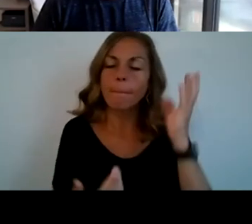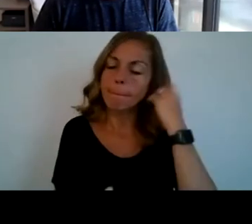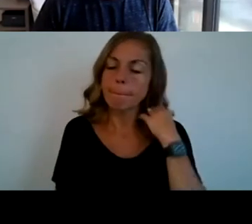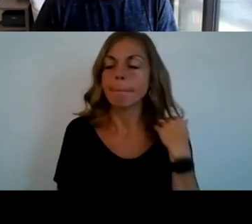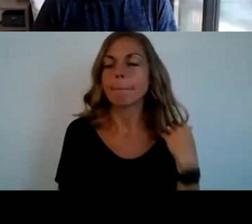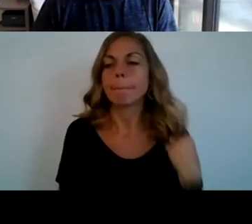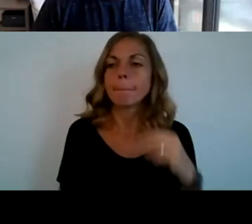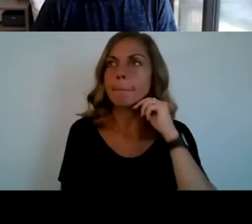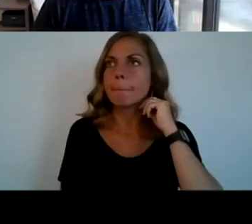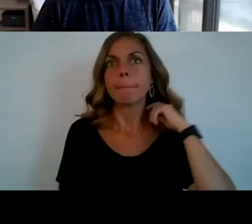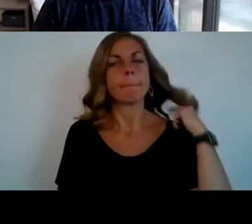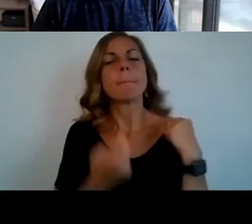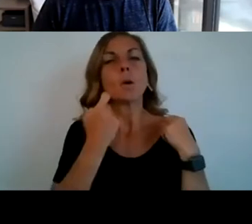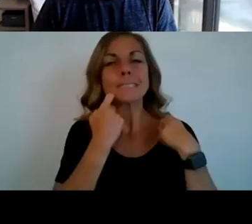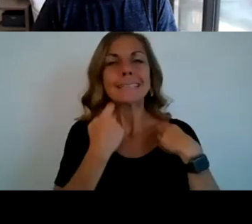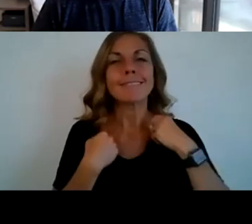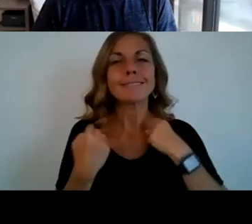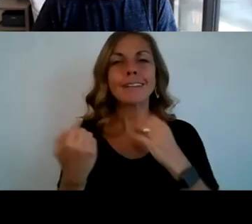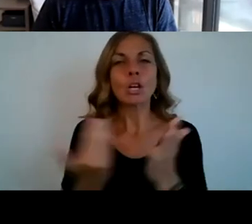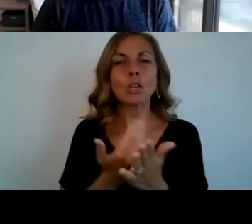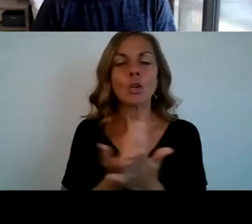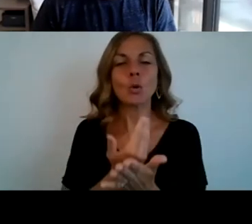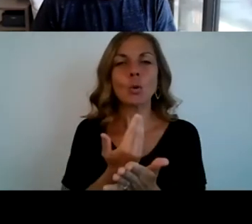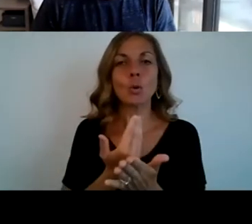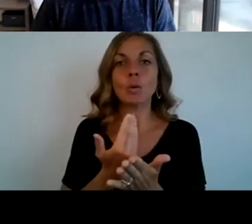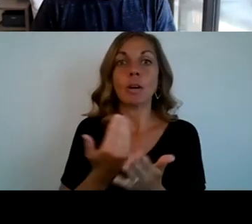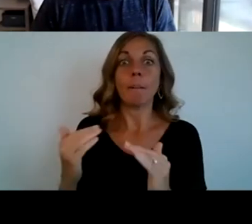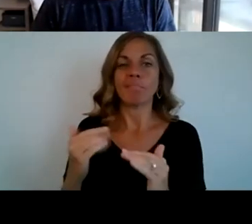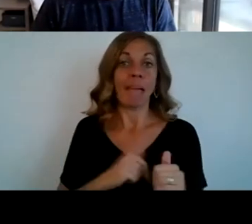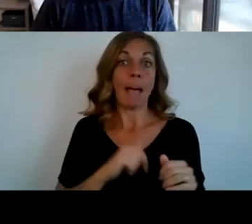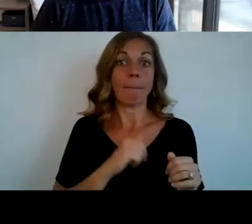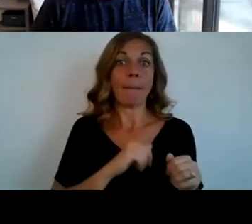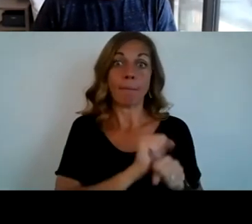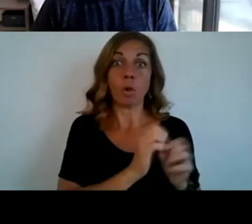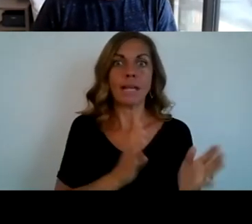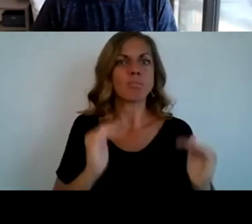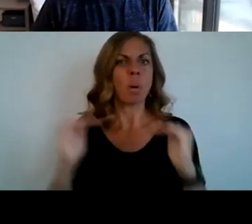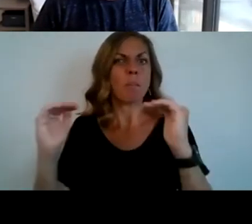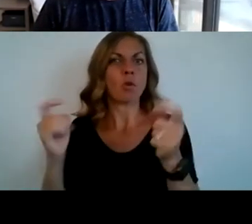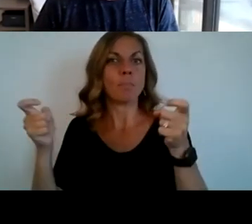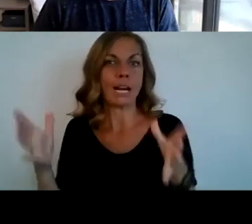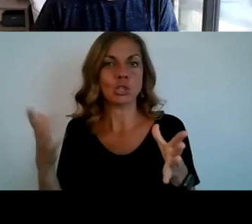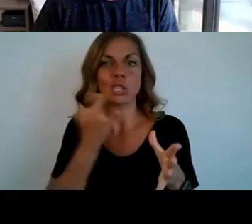a newly employed sorry, a newly promoted manager just simply felt overwhelmed by the challenges